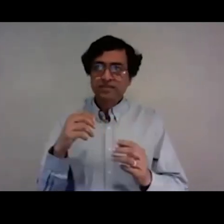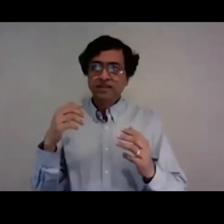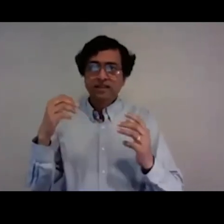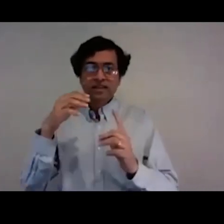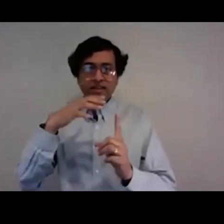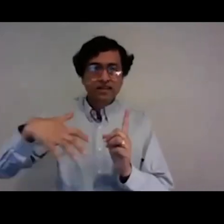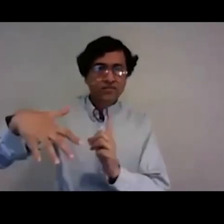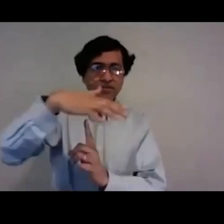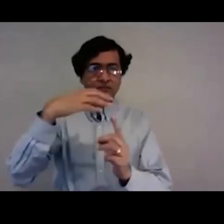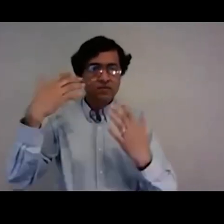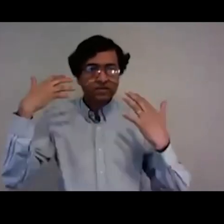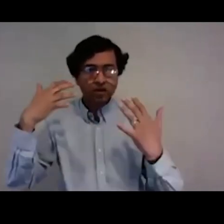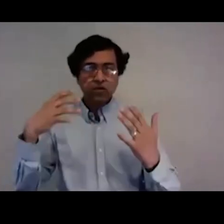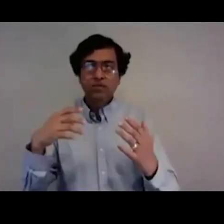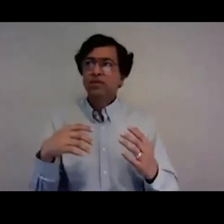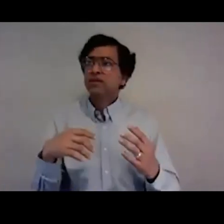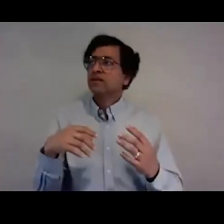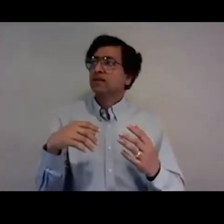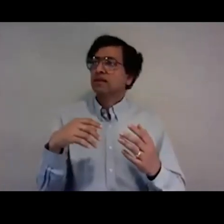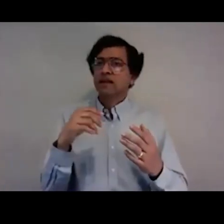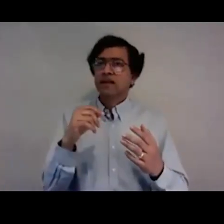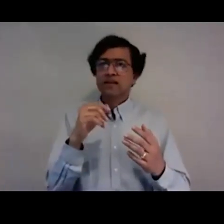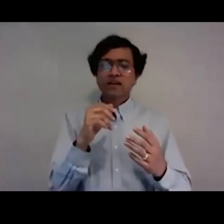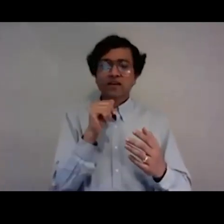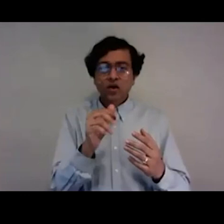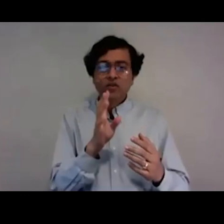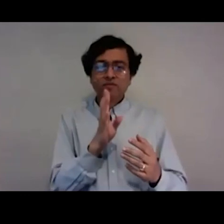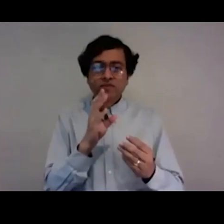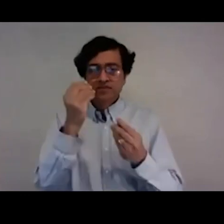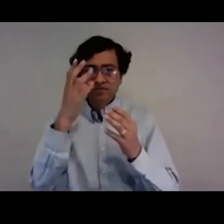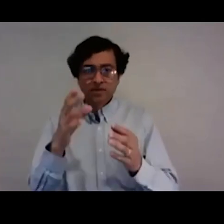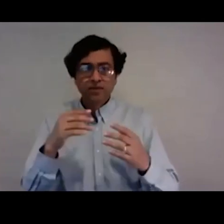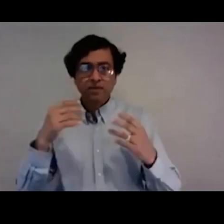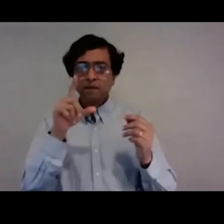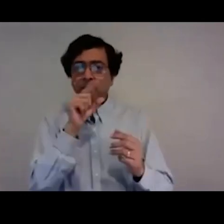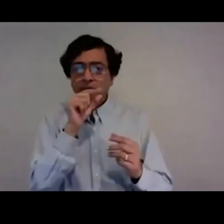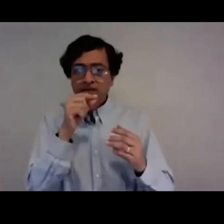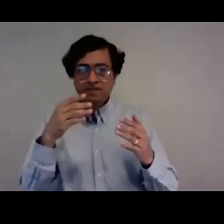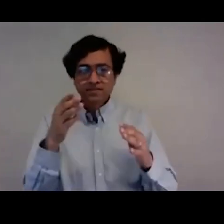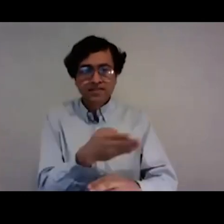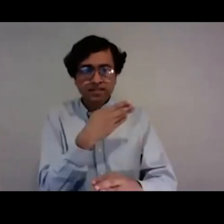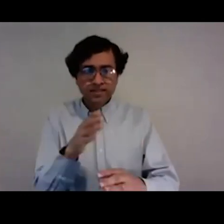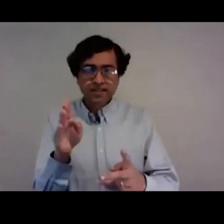in the classroom is what is not caught, the environmental information, the meta